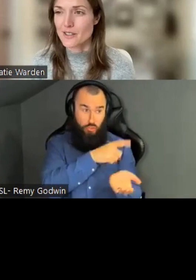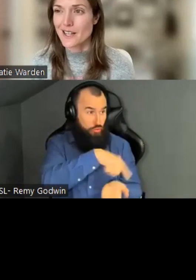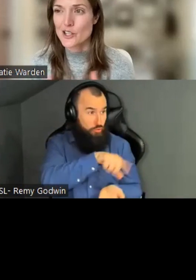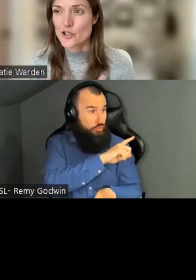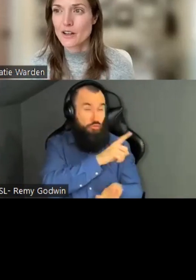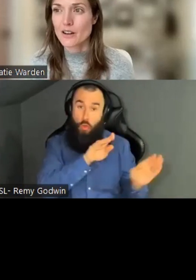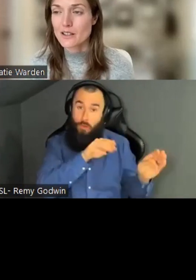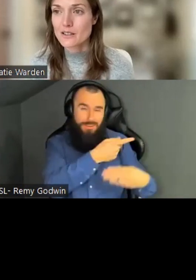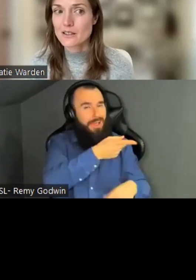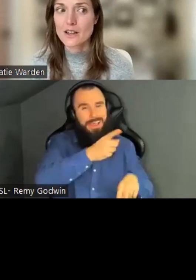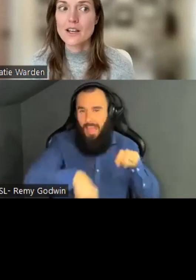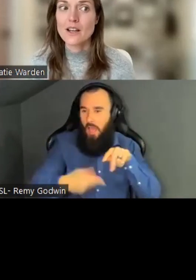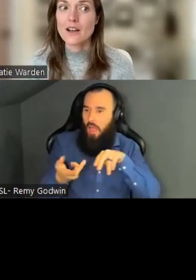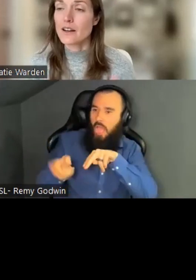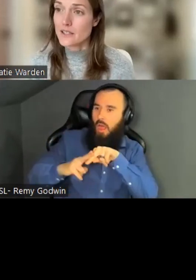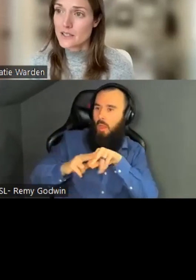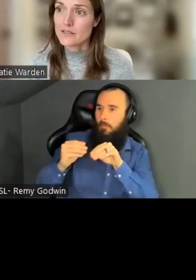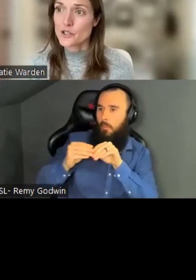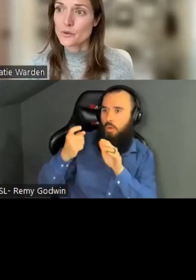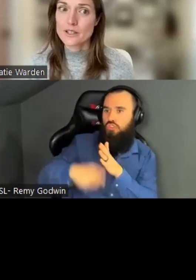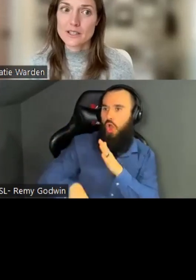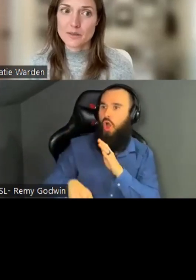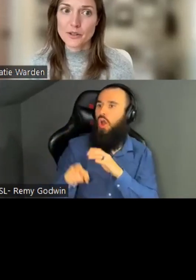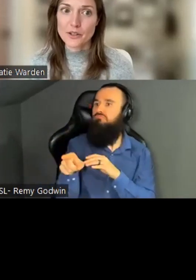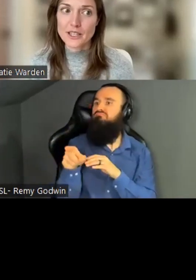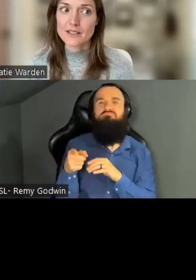or an extra cost on an individual with a disability